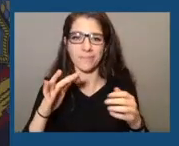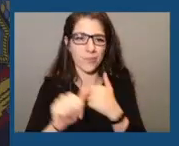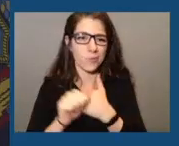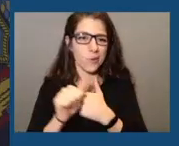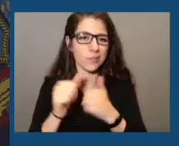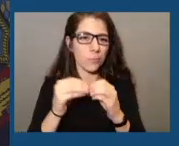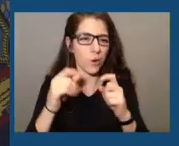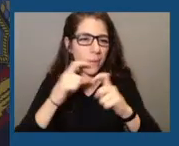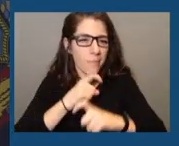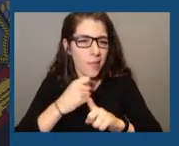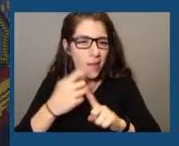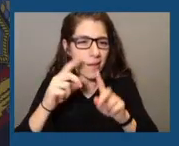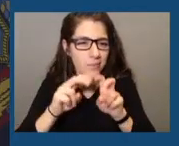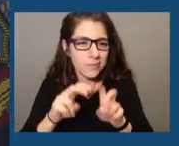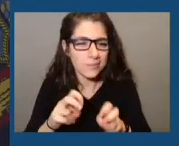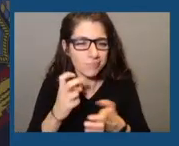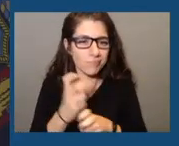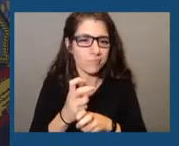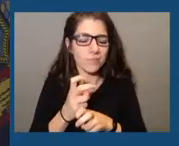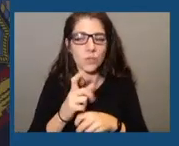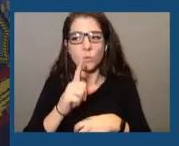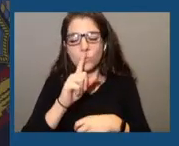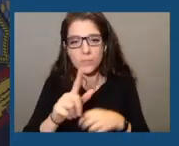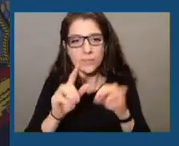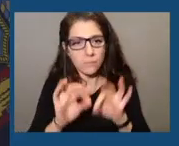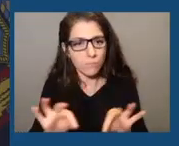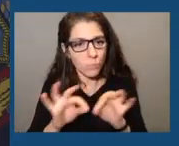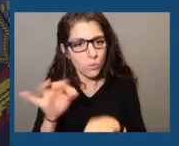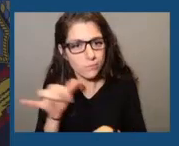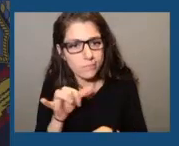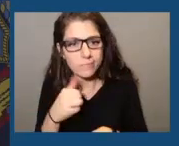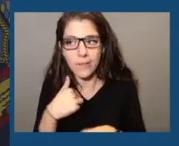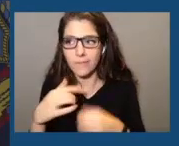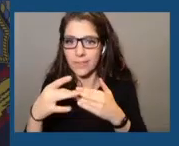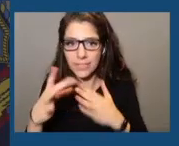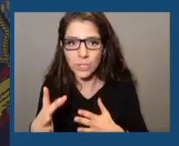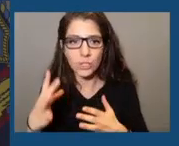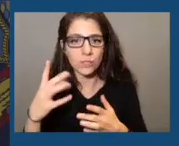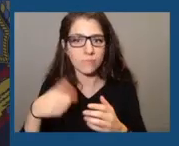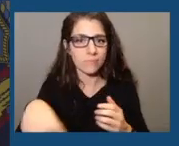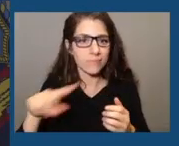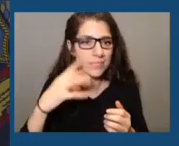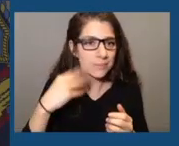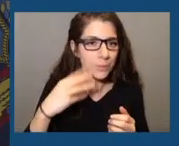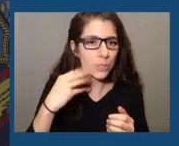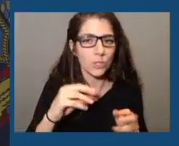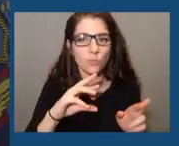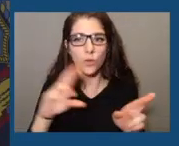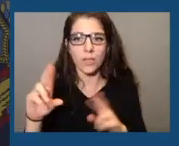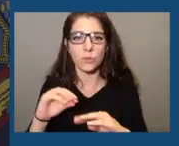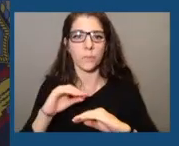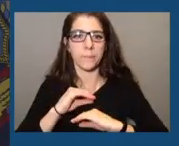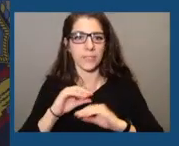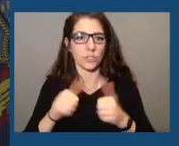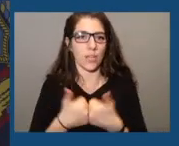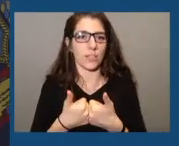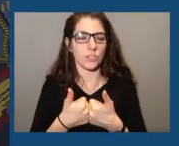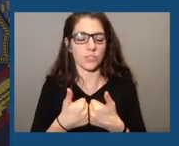So it's critically truly critical that we have leaders who are experienced and ready to meet these challenges. And I found that individual